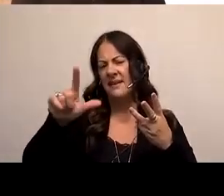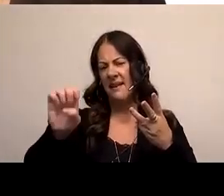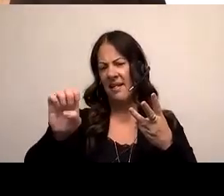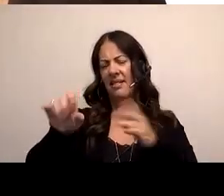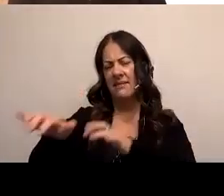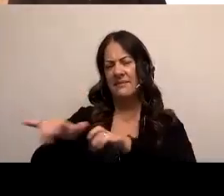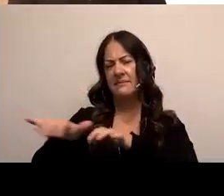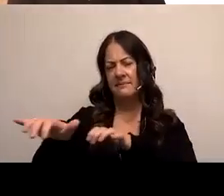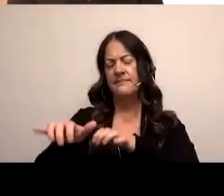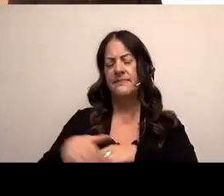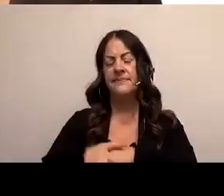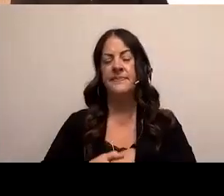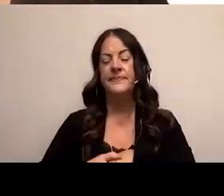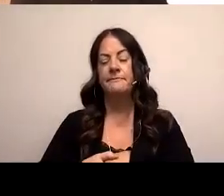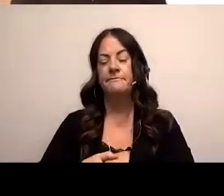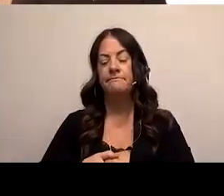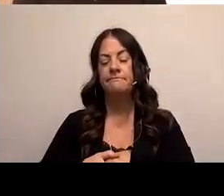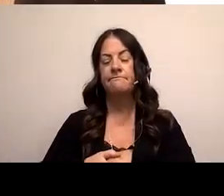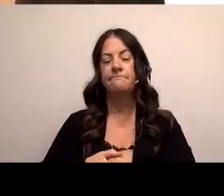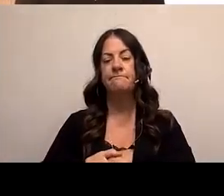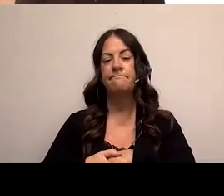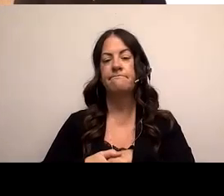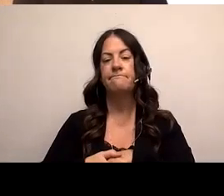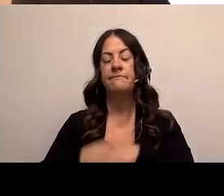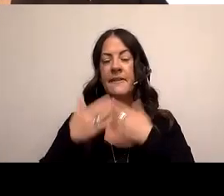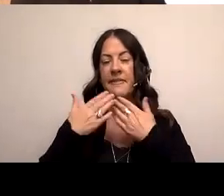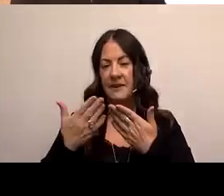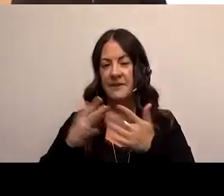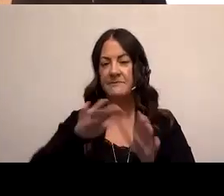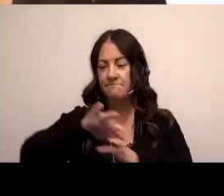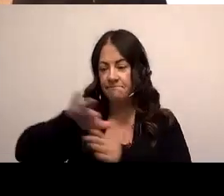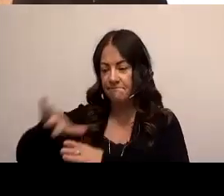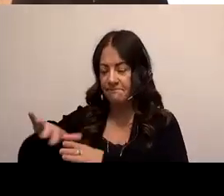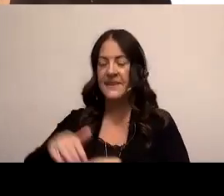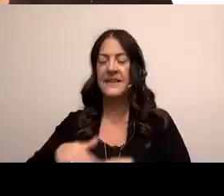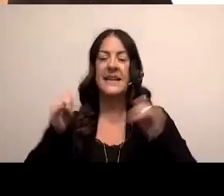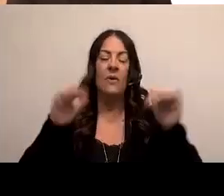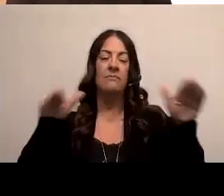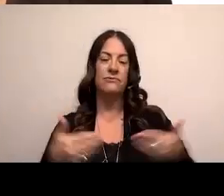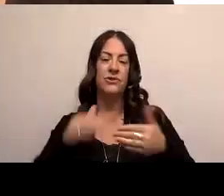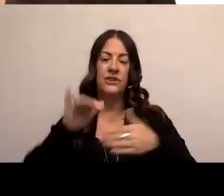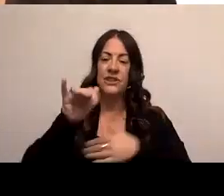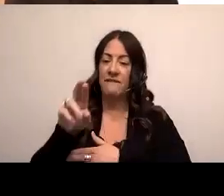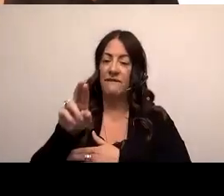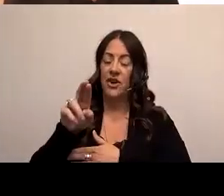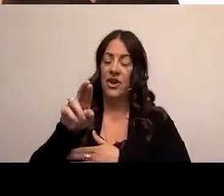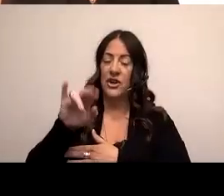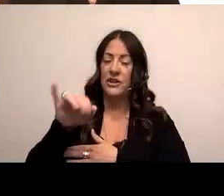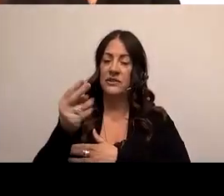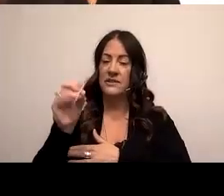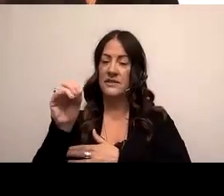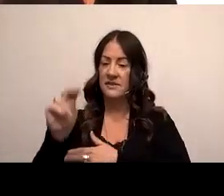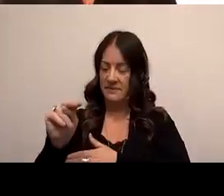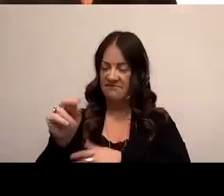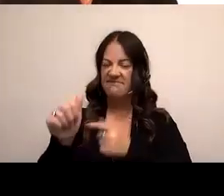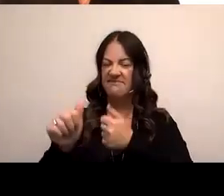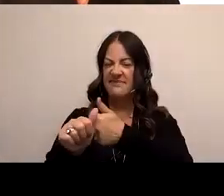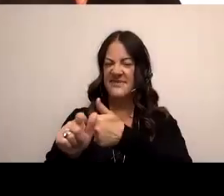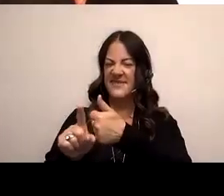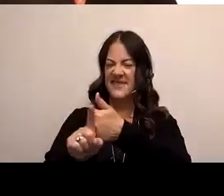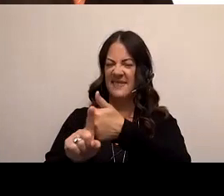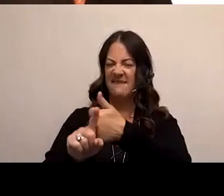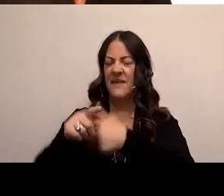SO WITH THAT I WANT TO INTRODUCE JENNIFER JOHNSON WHO'S THE FOUNDER AND PHD CANDIDATE AT THE